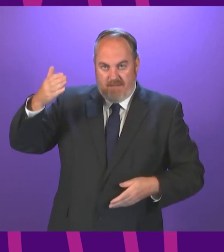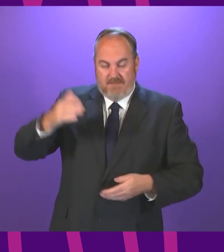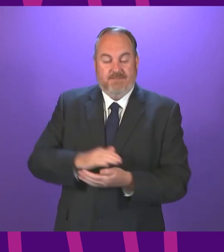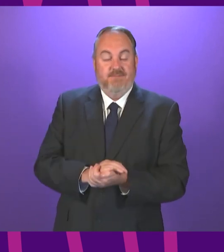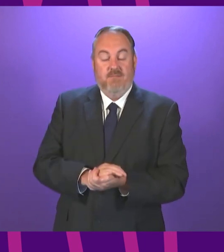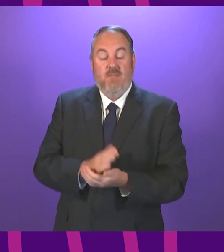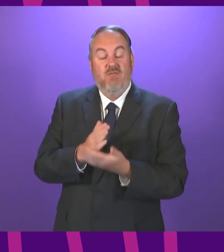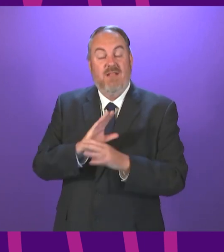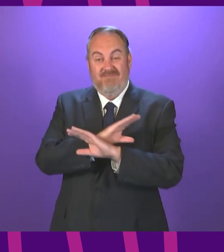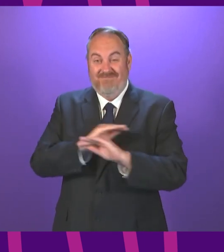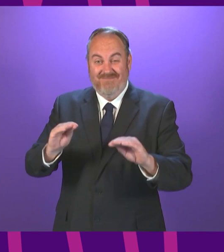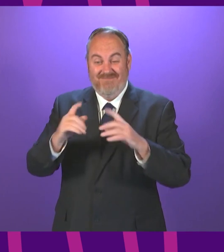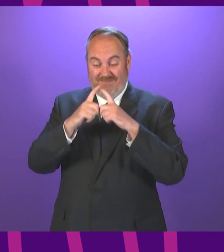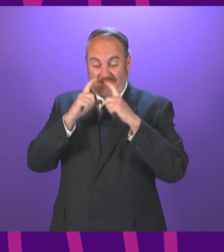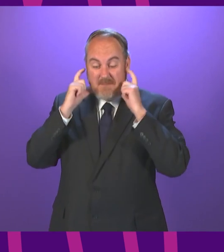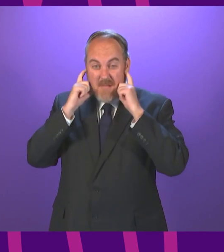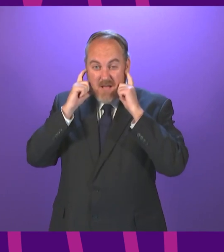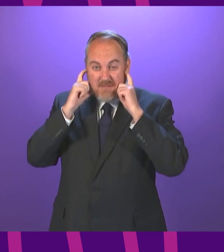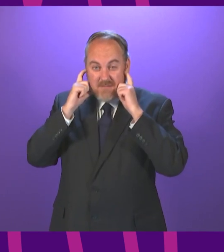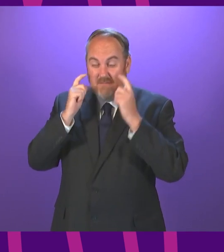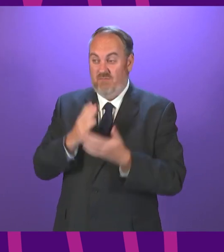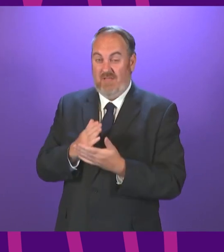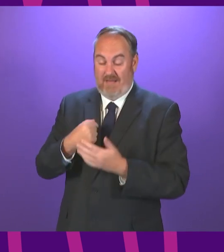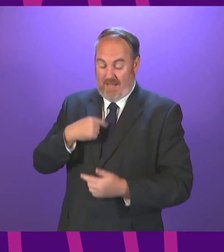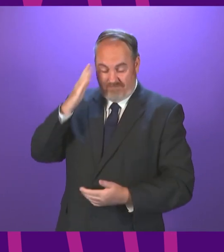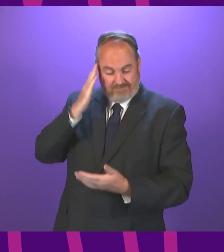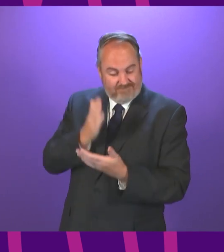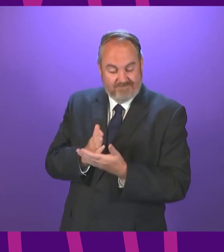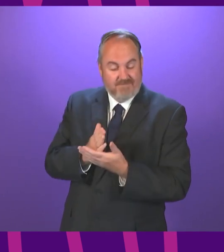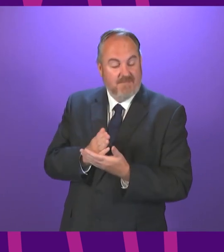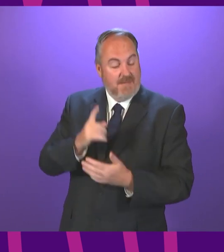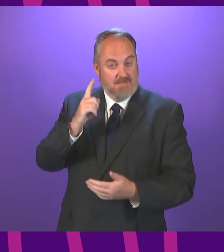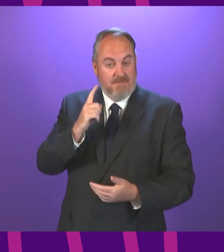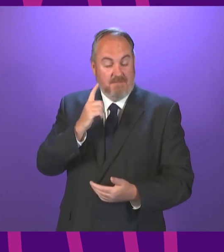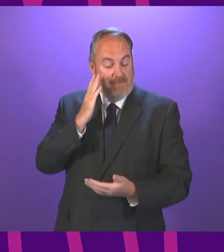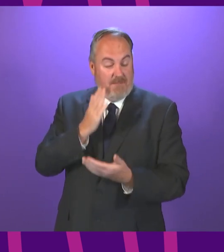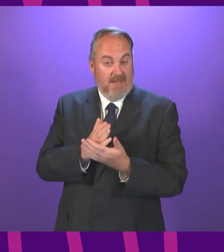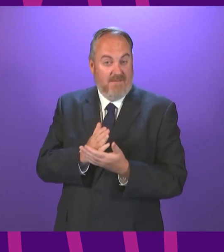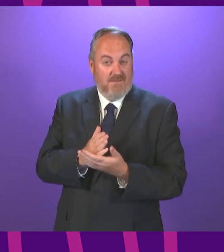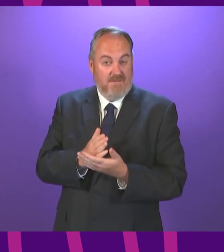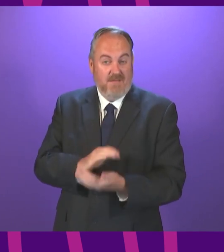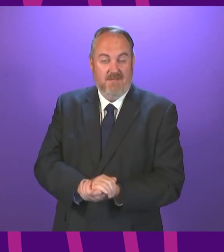say that my view is that if a Government believes that such measures matter—this Government does—we